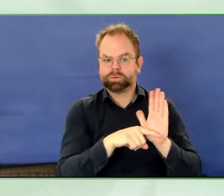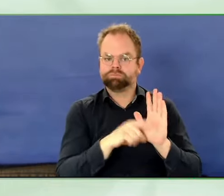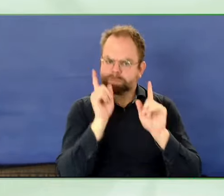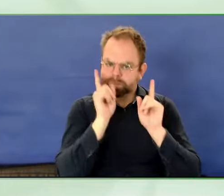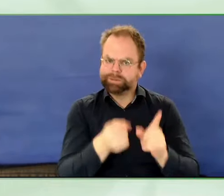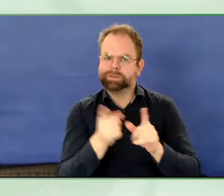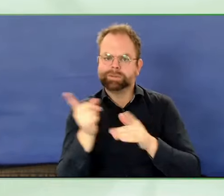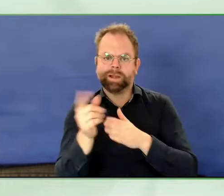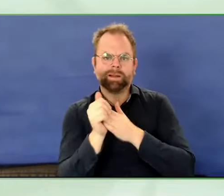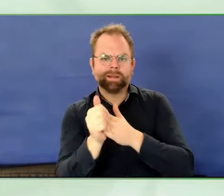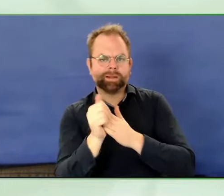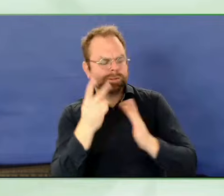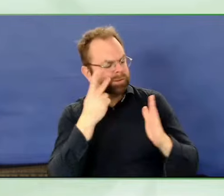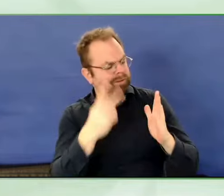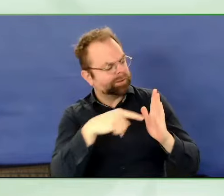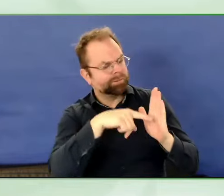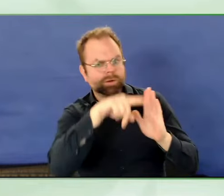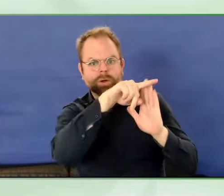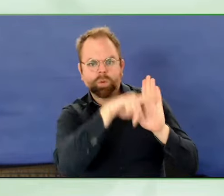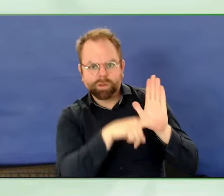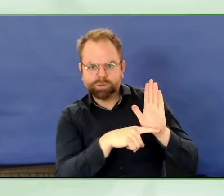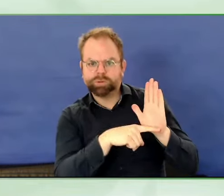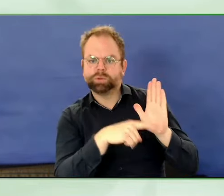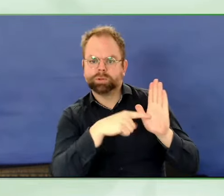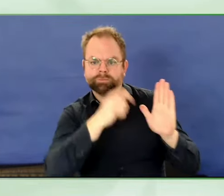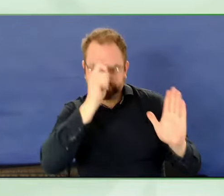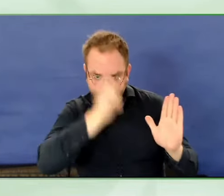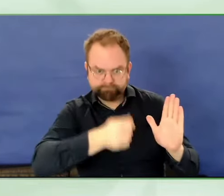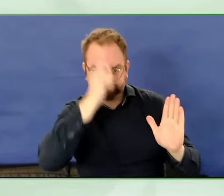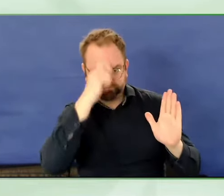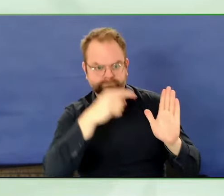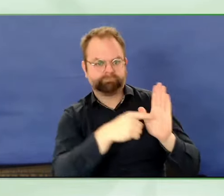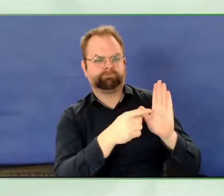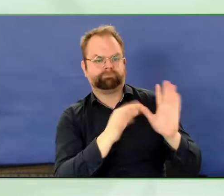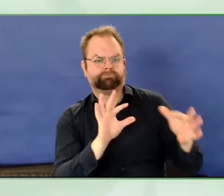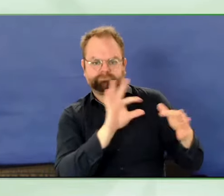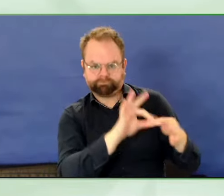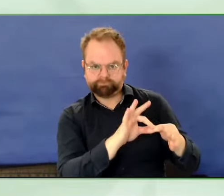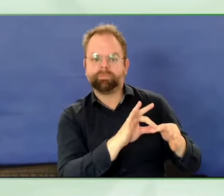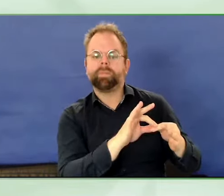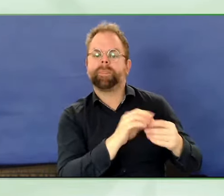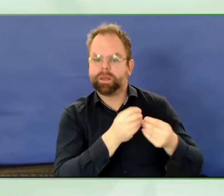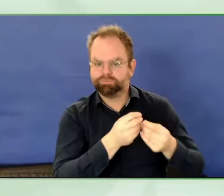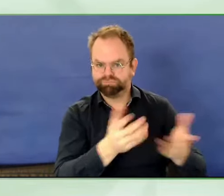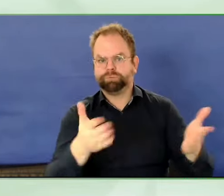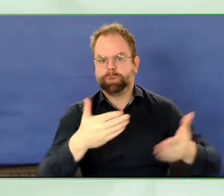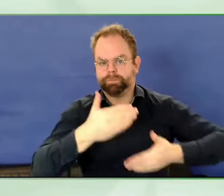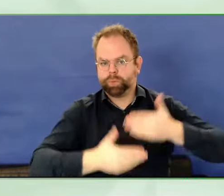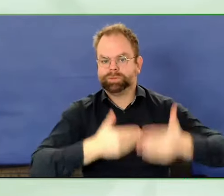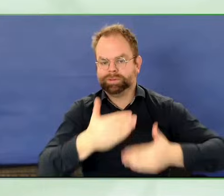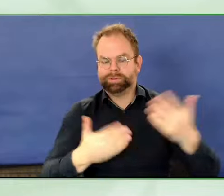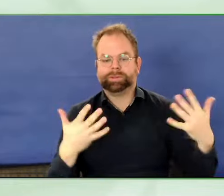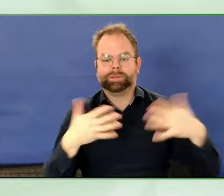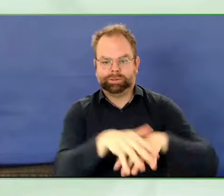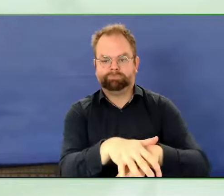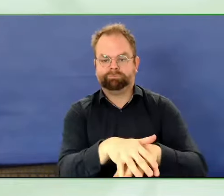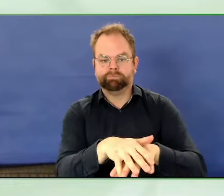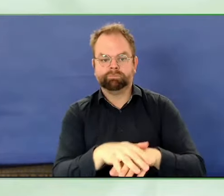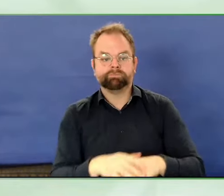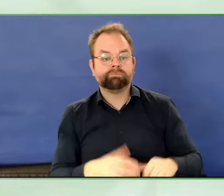In the sense of creating systems, creating processes that will measure and also monitor